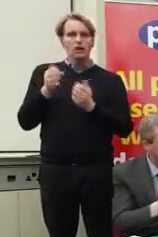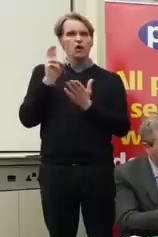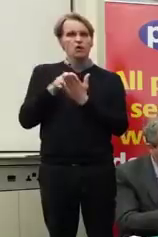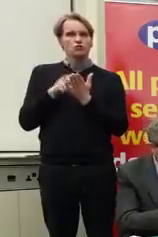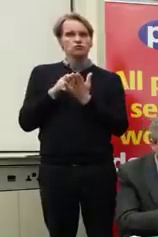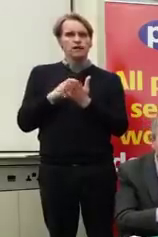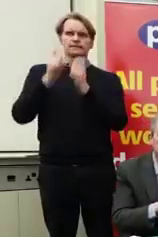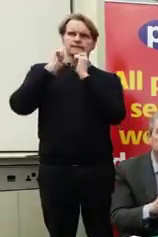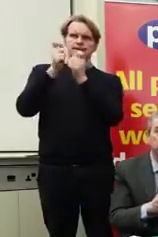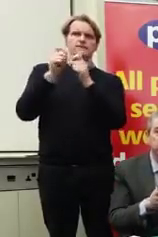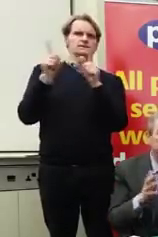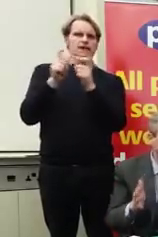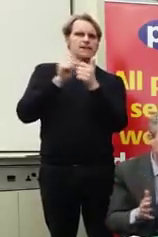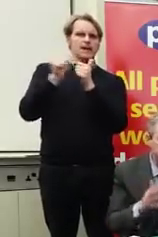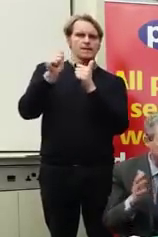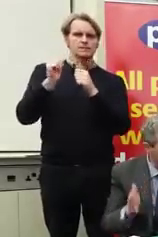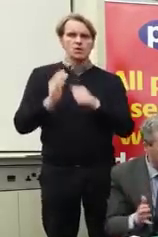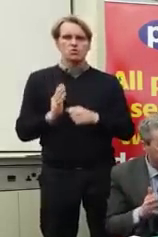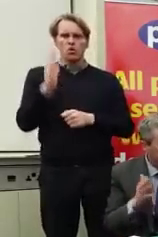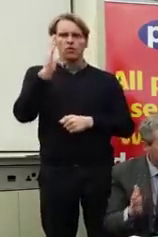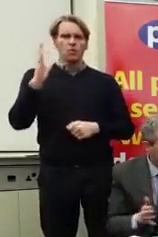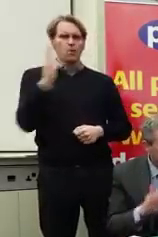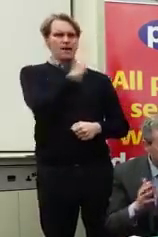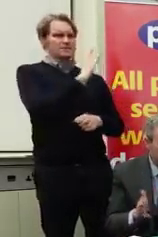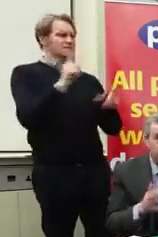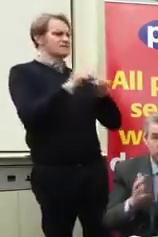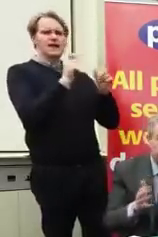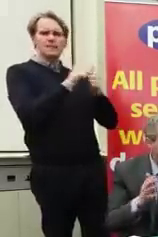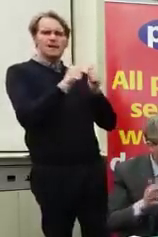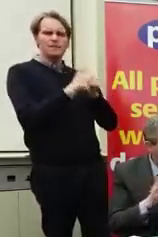northwest and it goes to show that the government will carry on playing fast